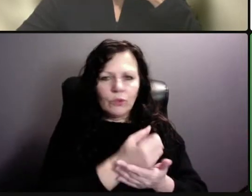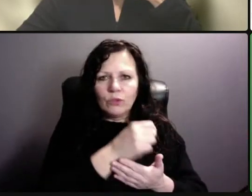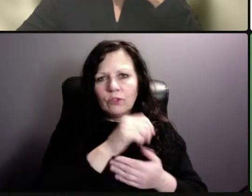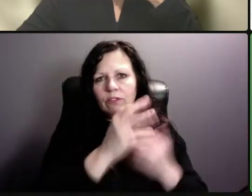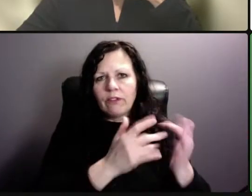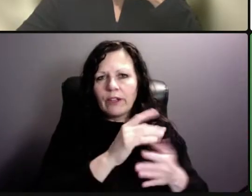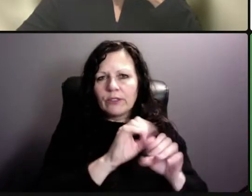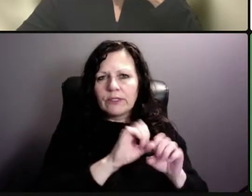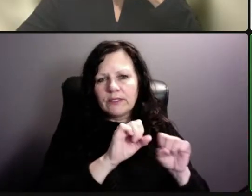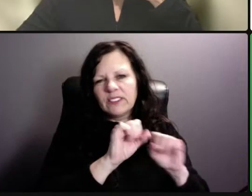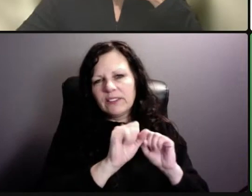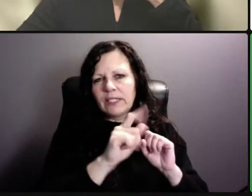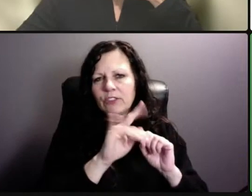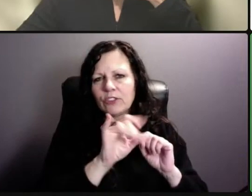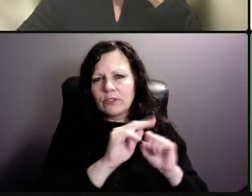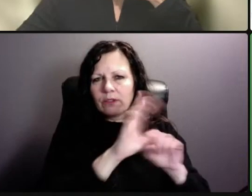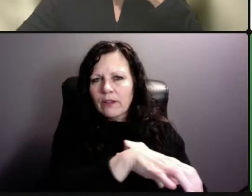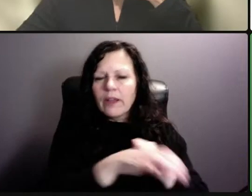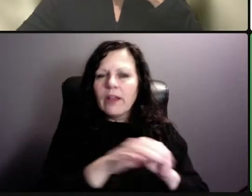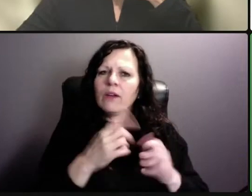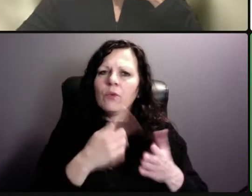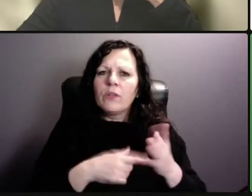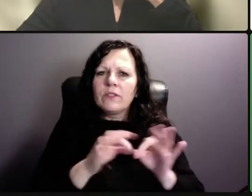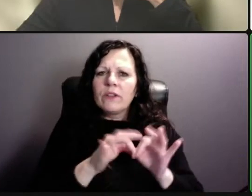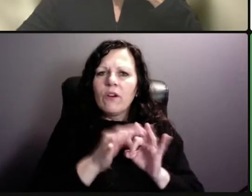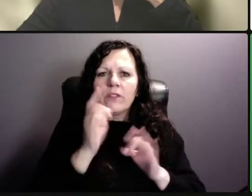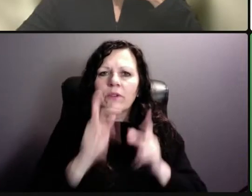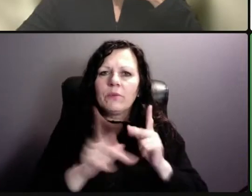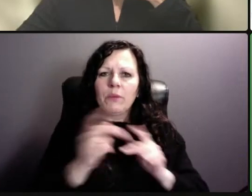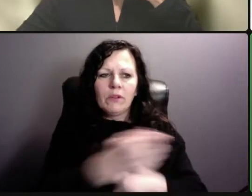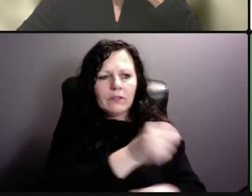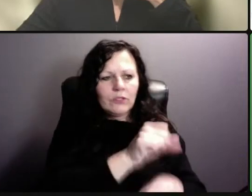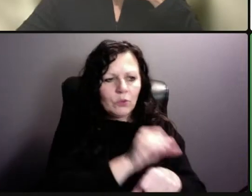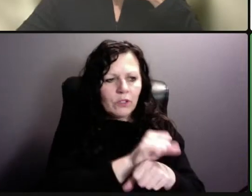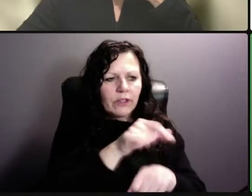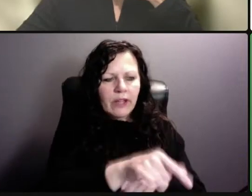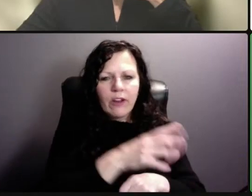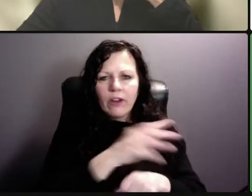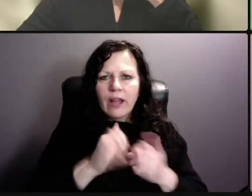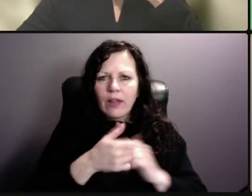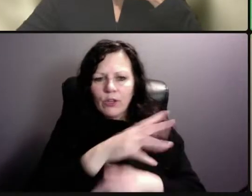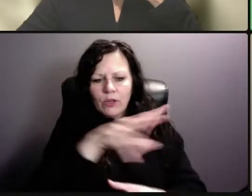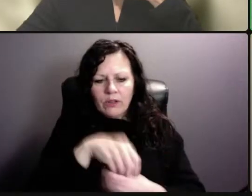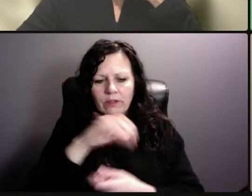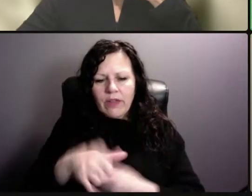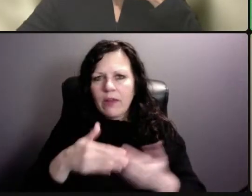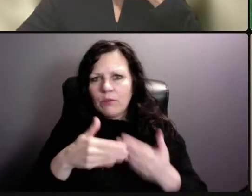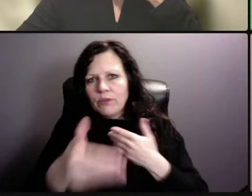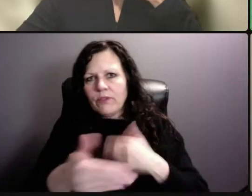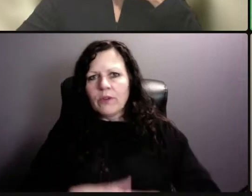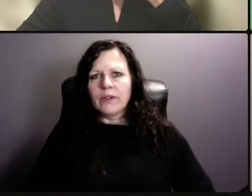NEW FIRE STATION.